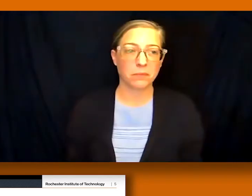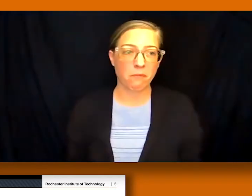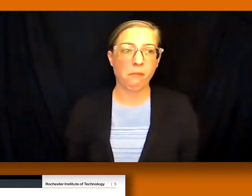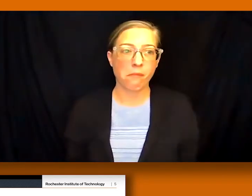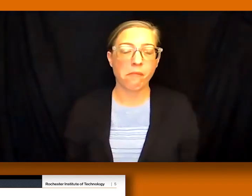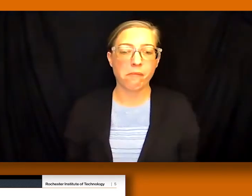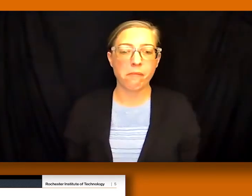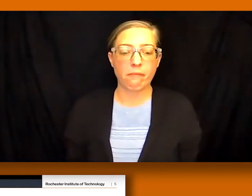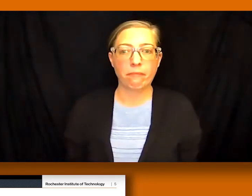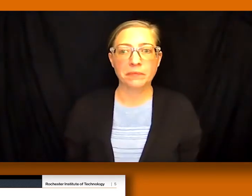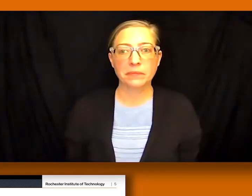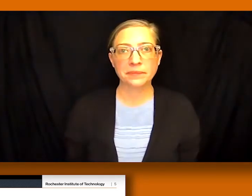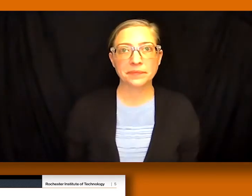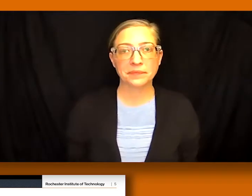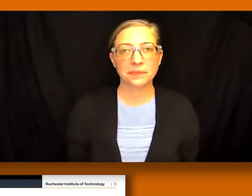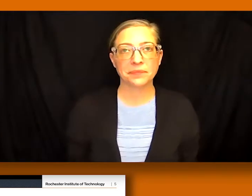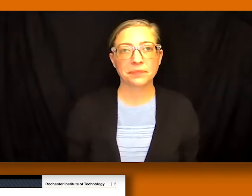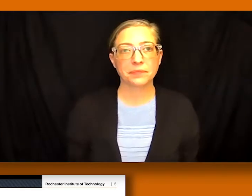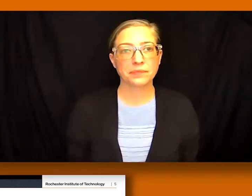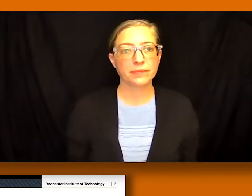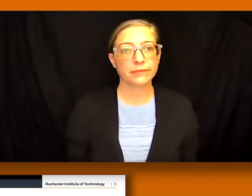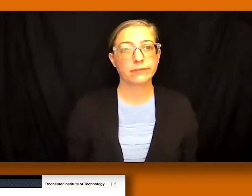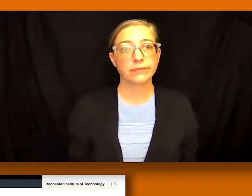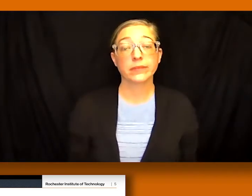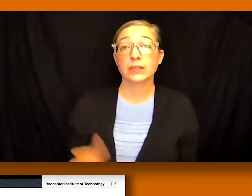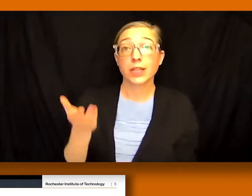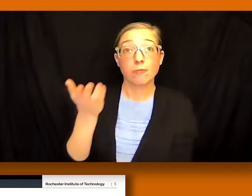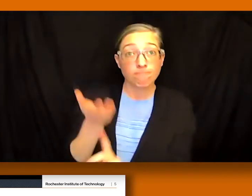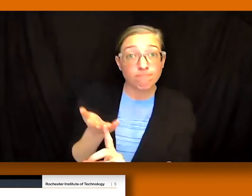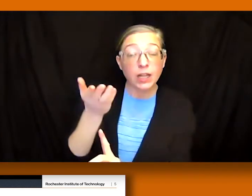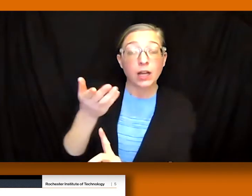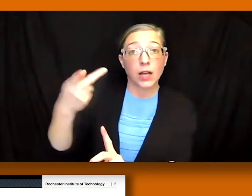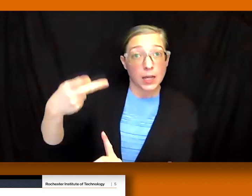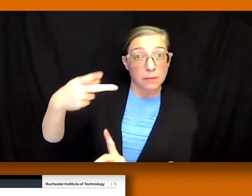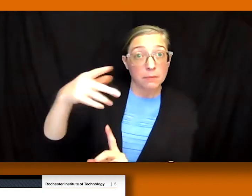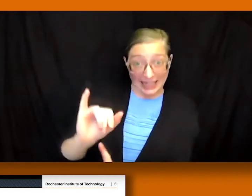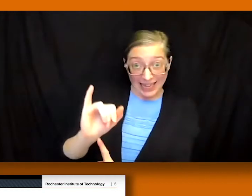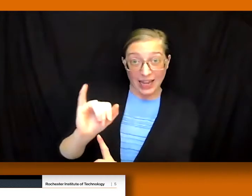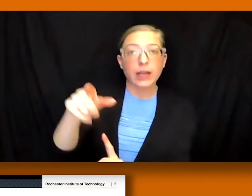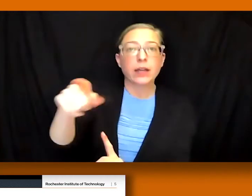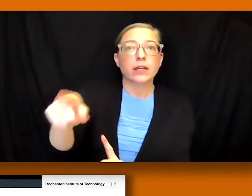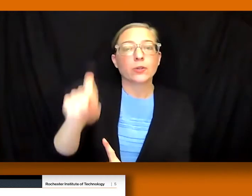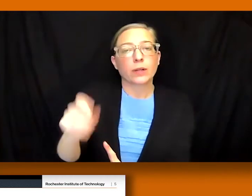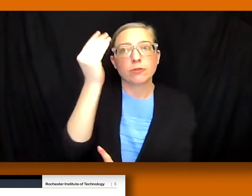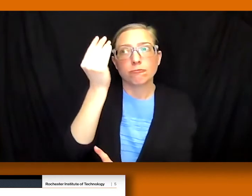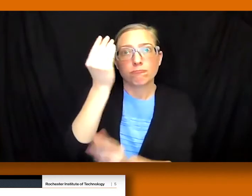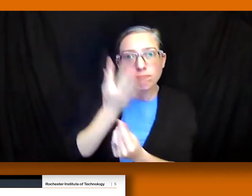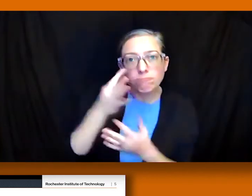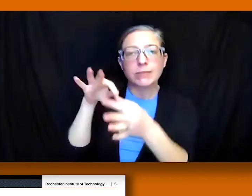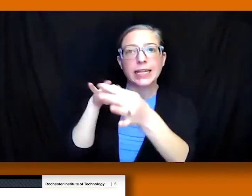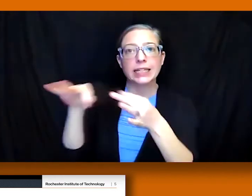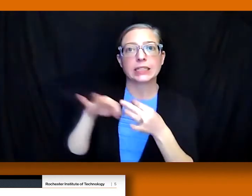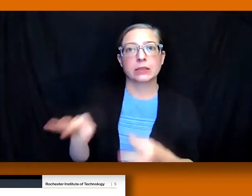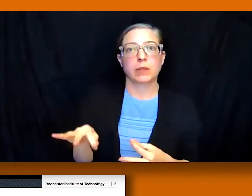So, as a PI, you'll need to provide me with information on who will be participating...